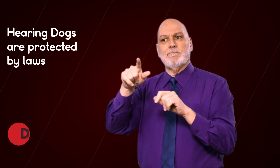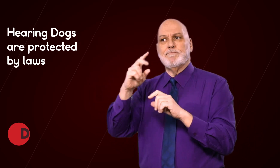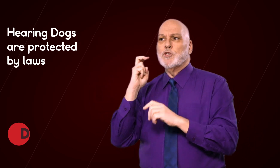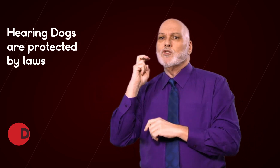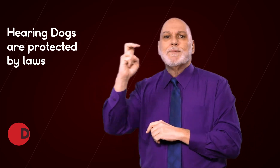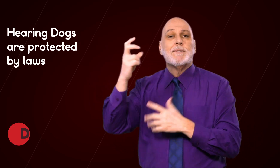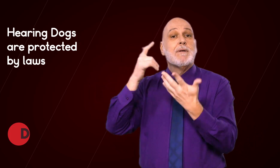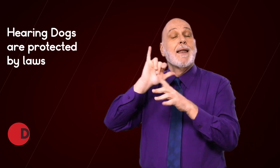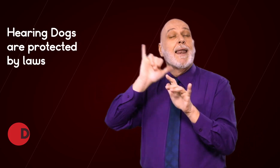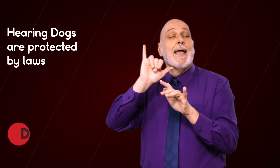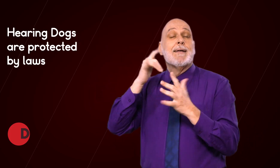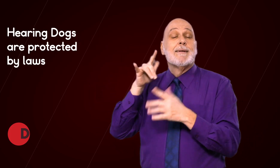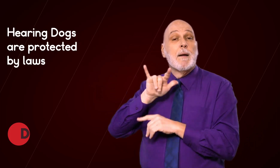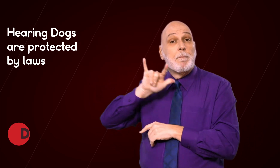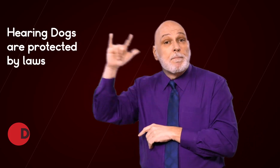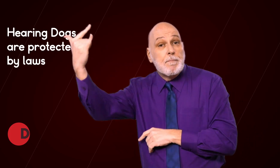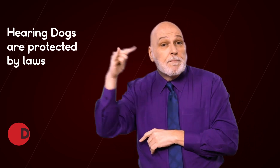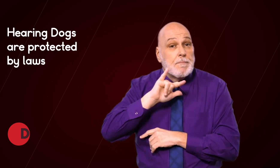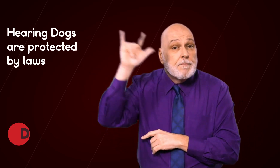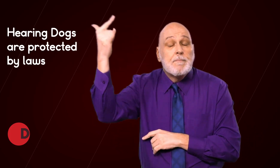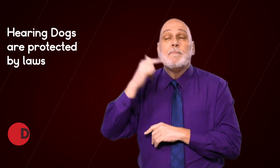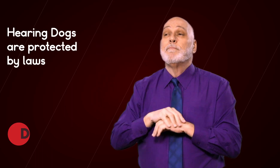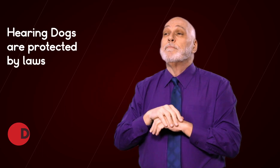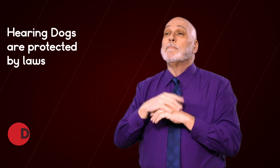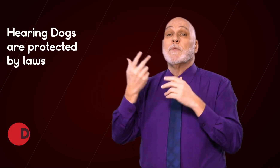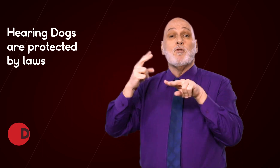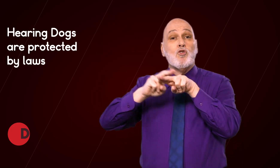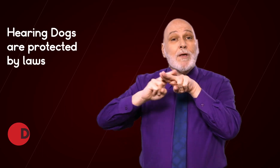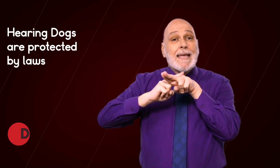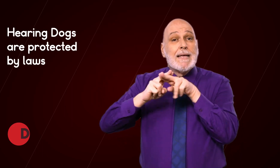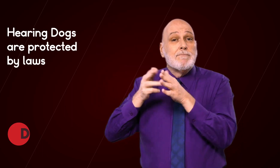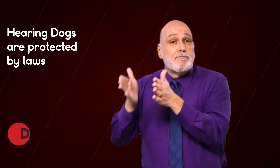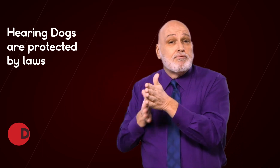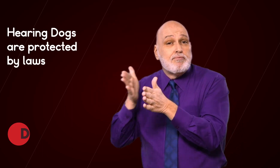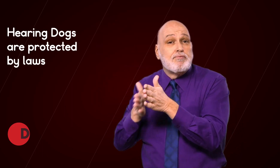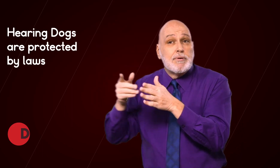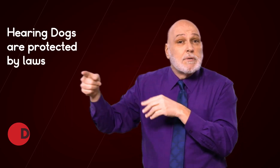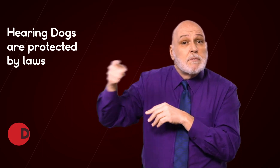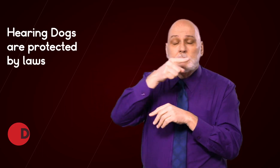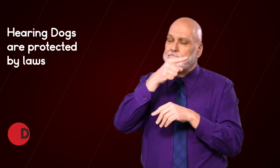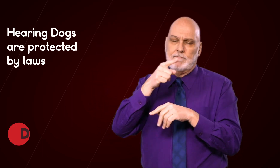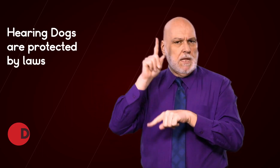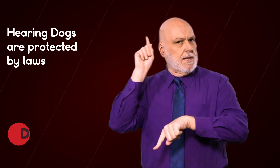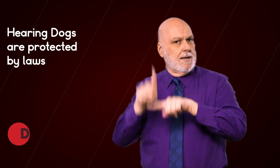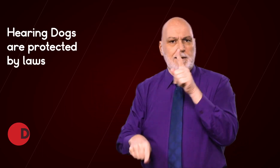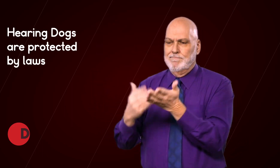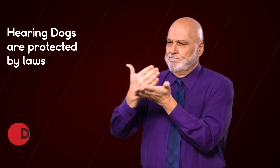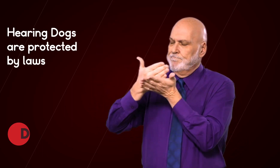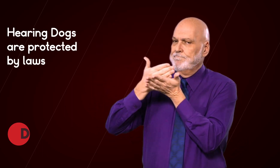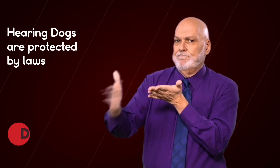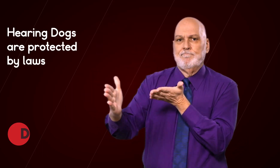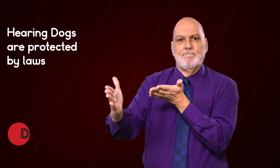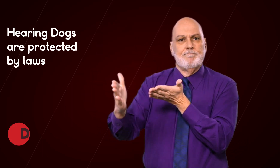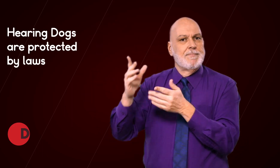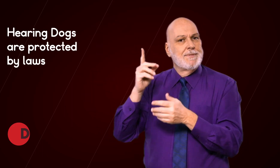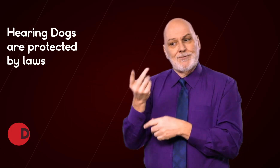in any public place or transportation.